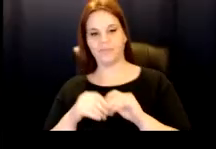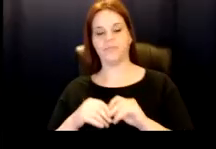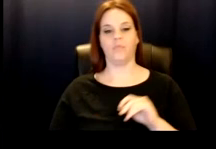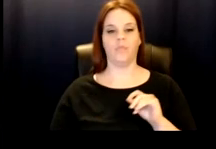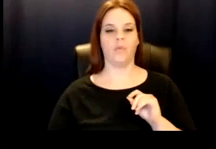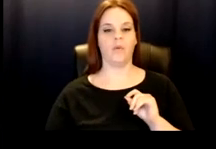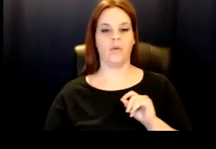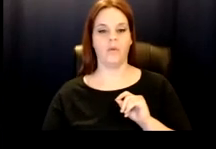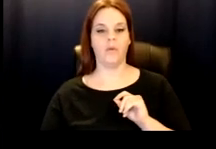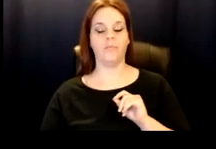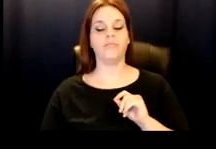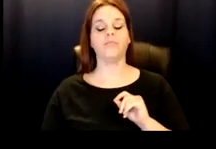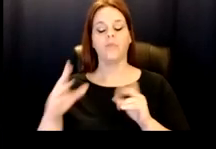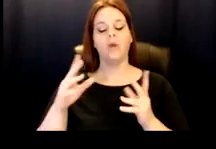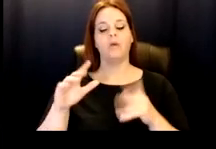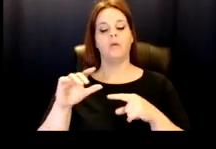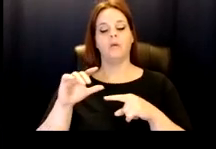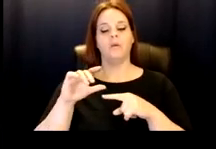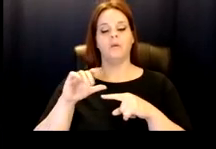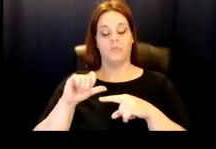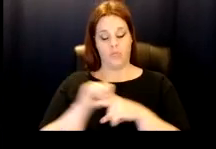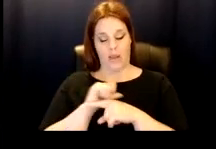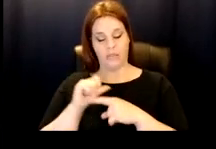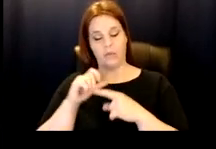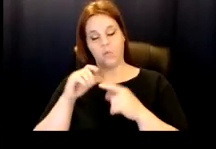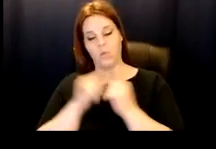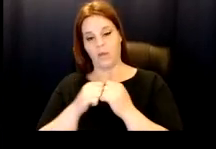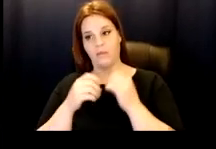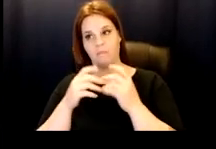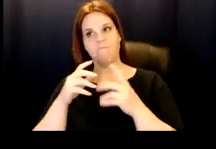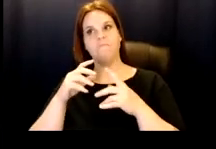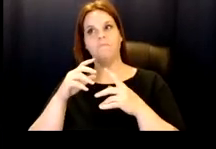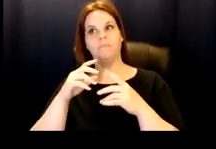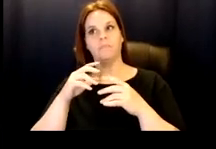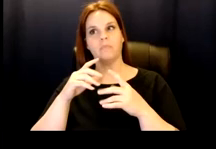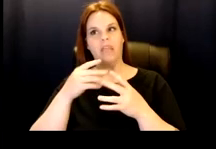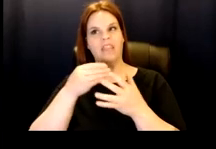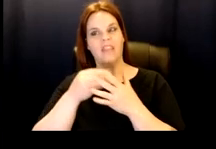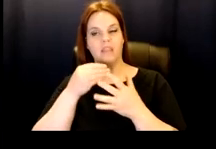institutions and the financial inclusion experiences of community members asking how people with